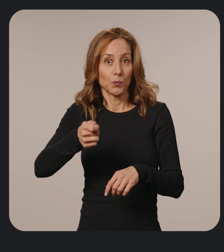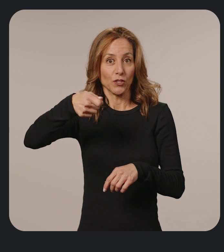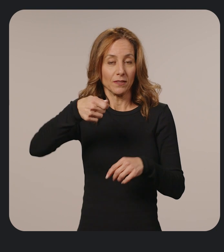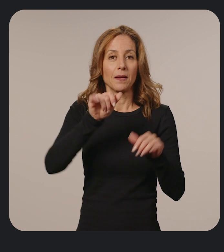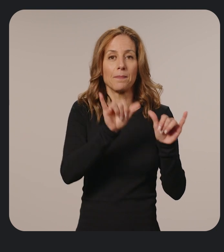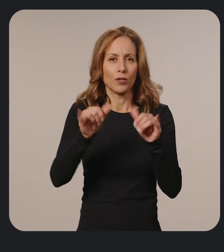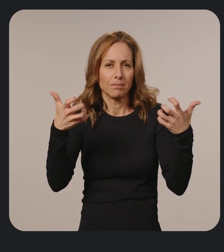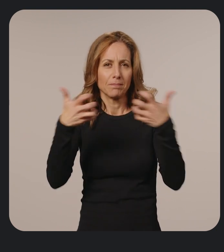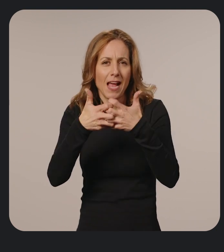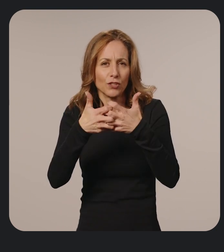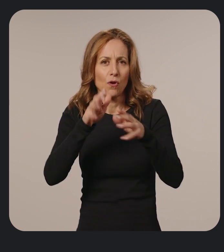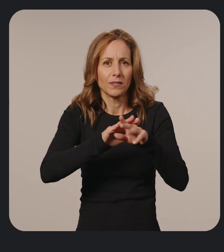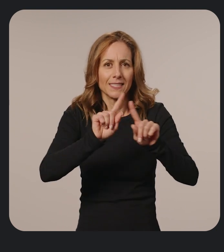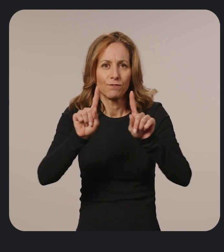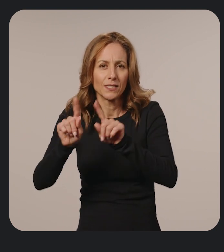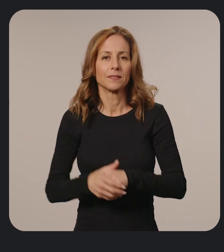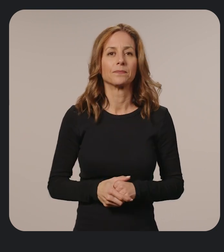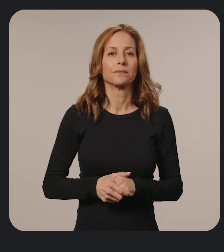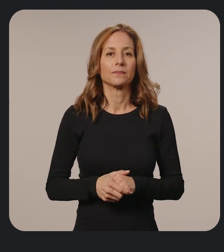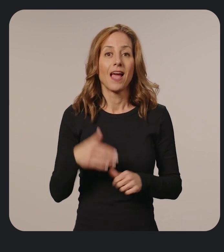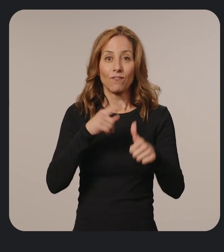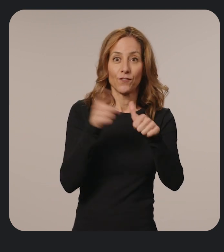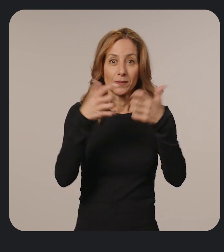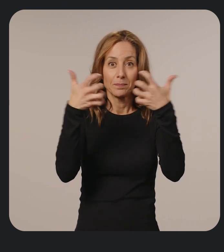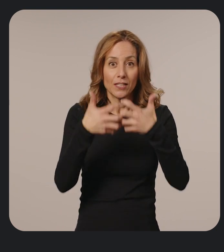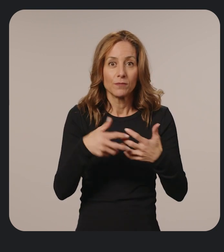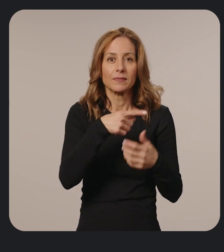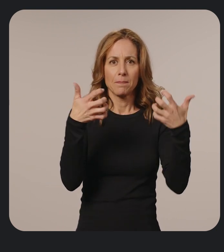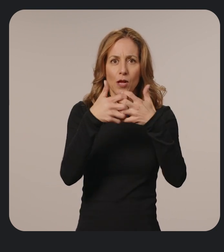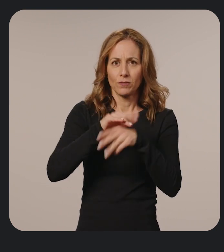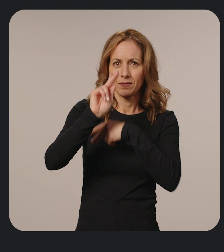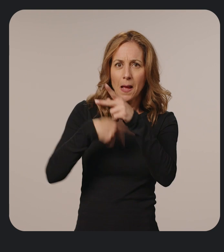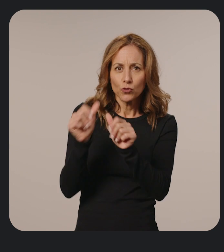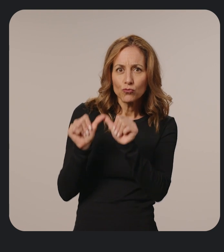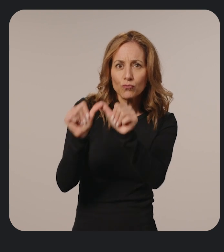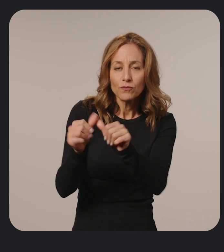to pattern match on difference. We have the first matcher here. This is matching on the type duration,